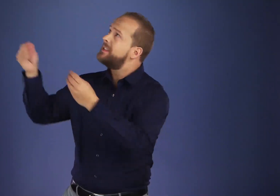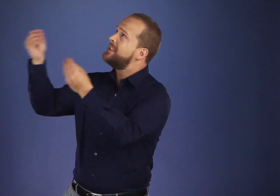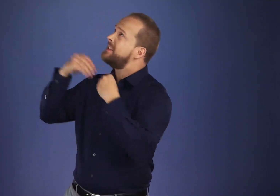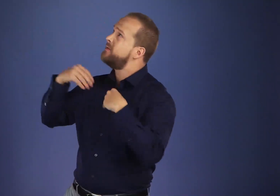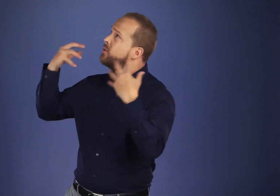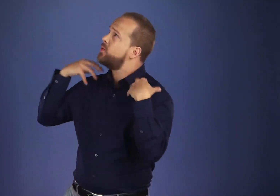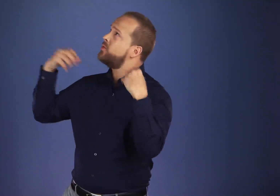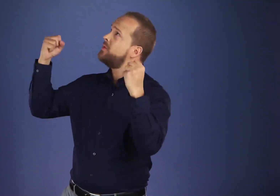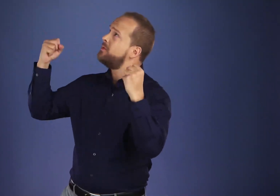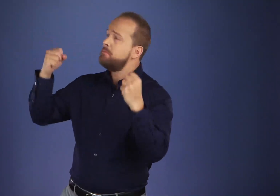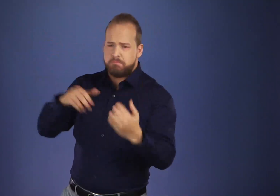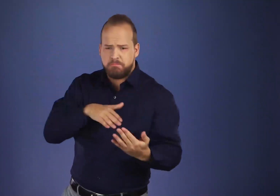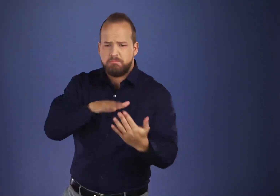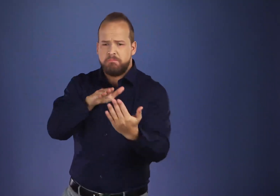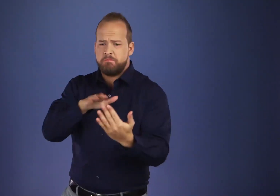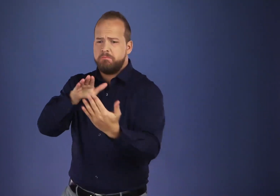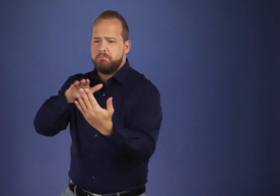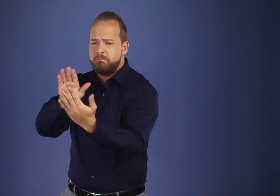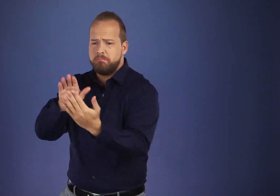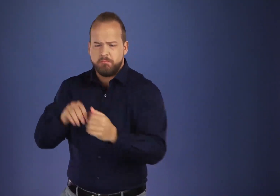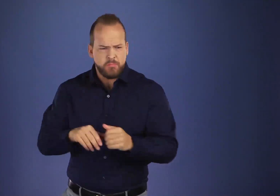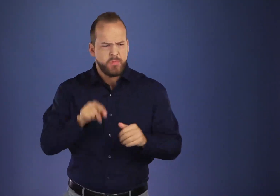courage to change the things I can,